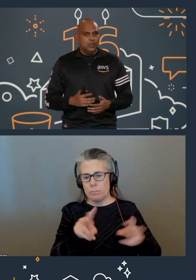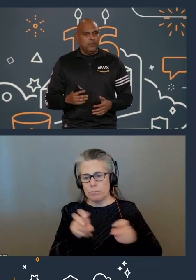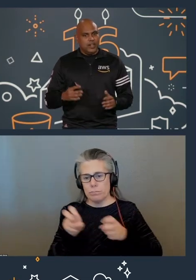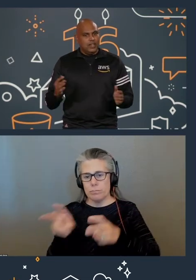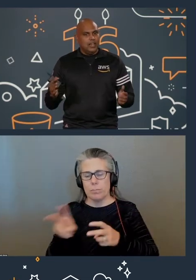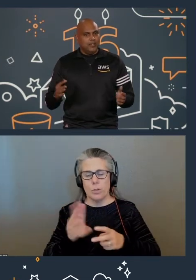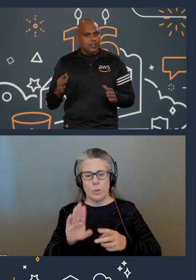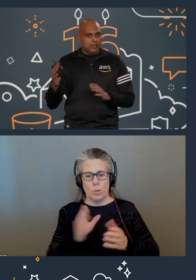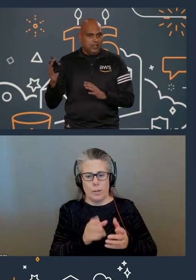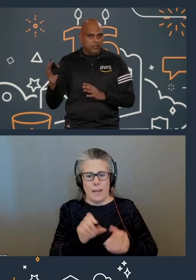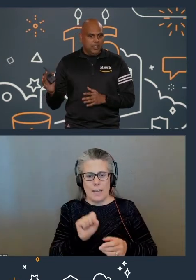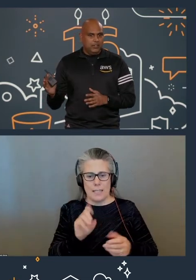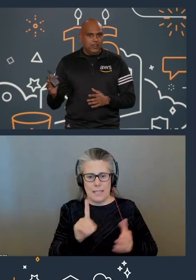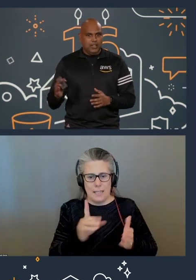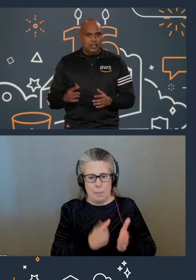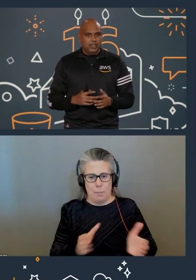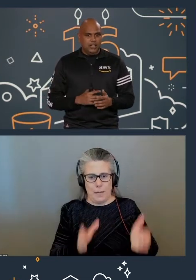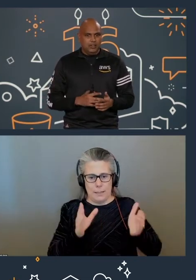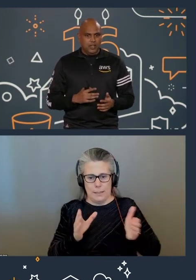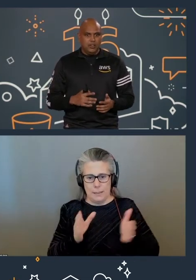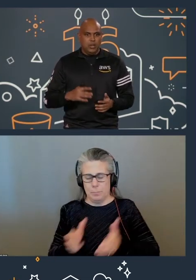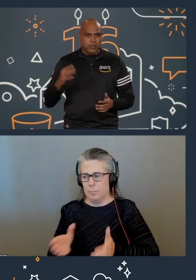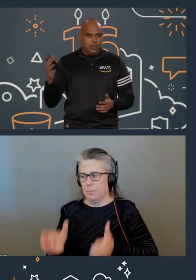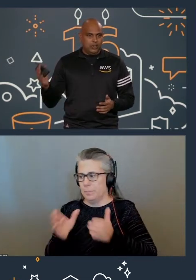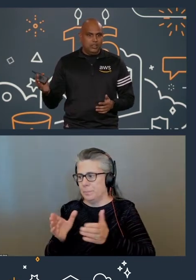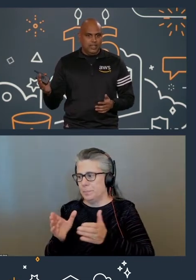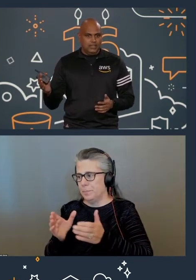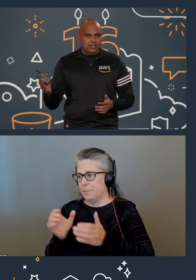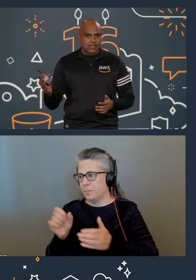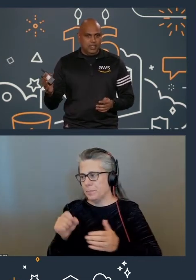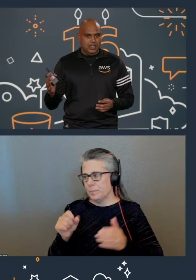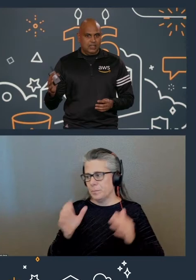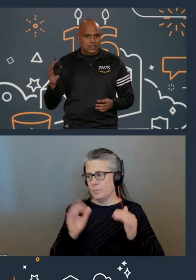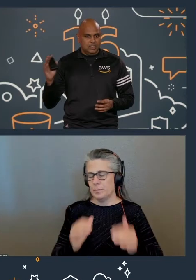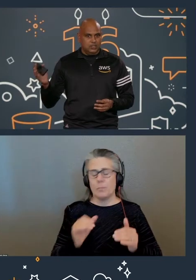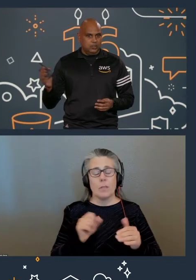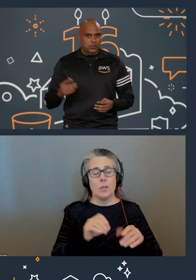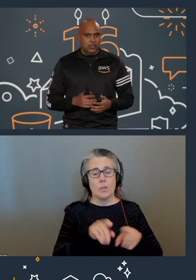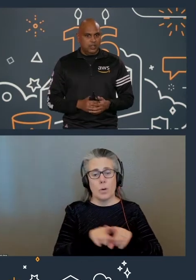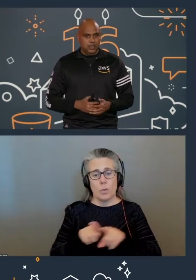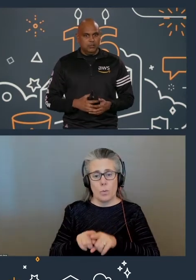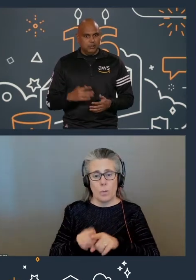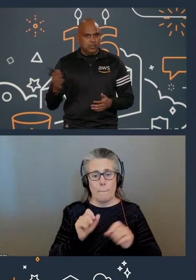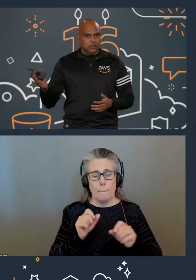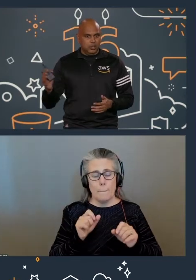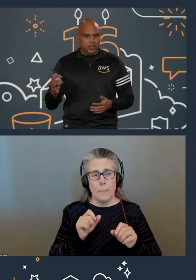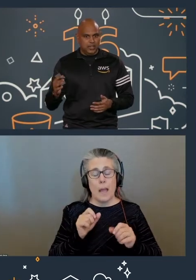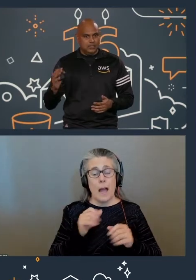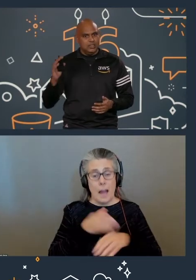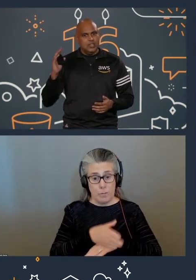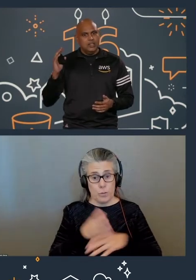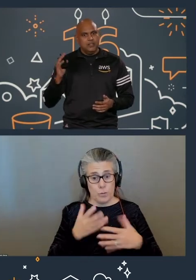So finally, after we have verified that we have copied all the S3 data into your buckets,